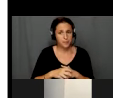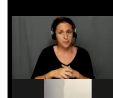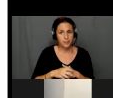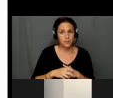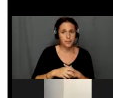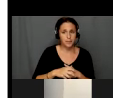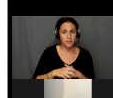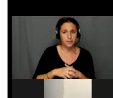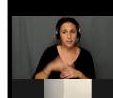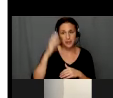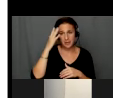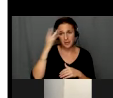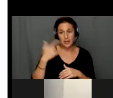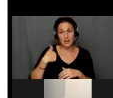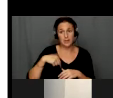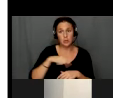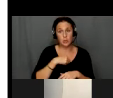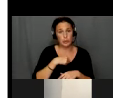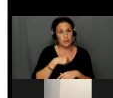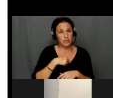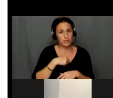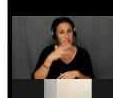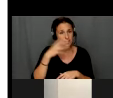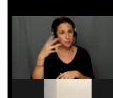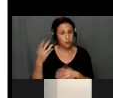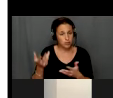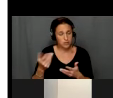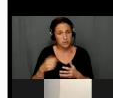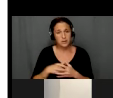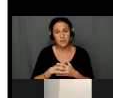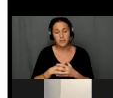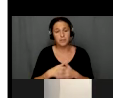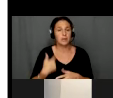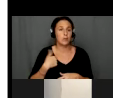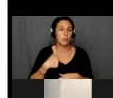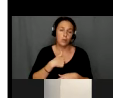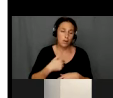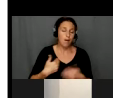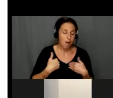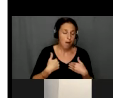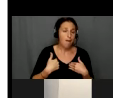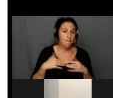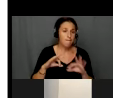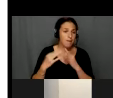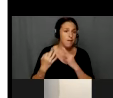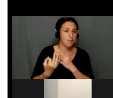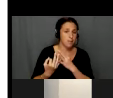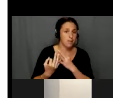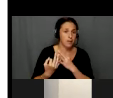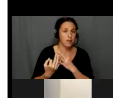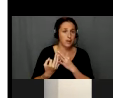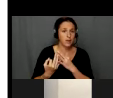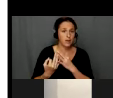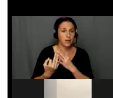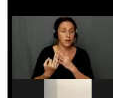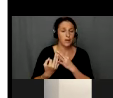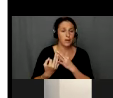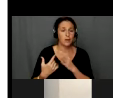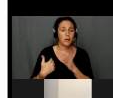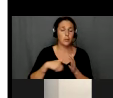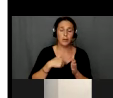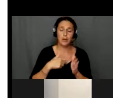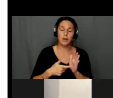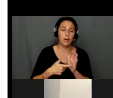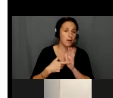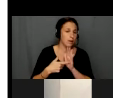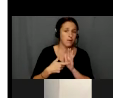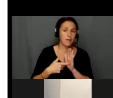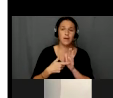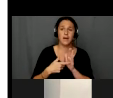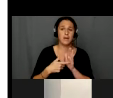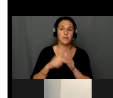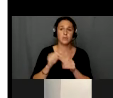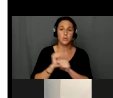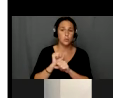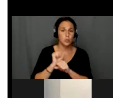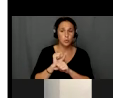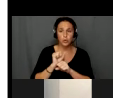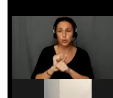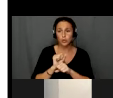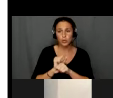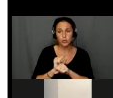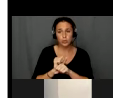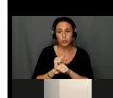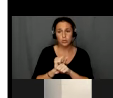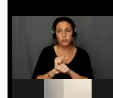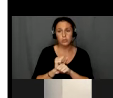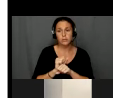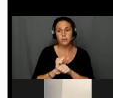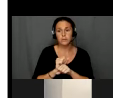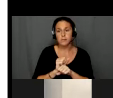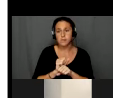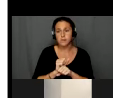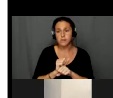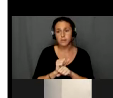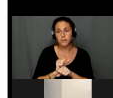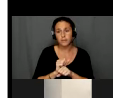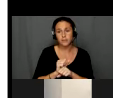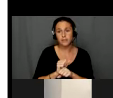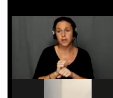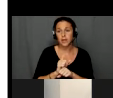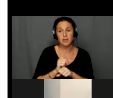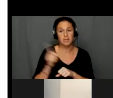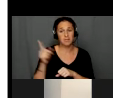have a family, and we have to work, and they really don't care that it's so